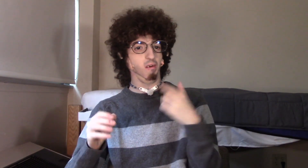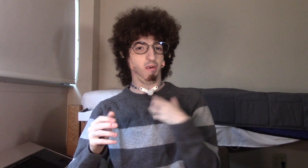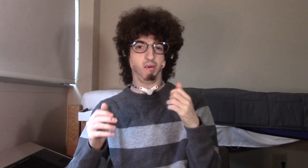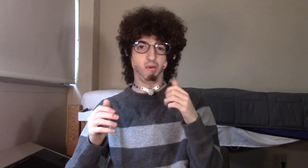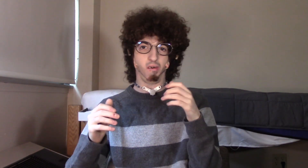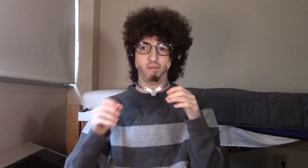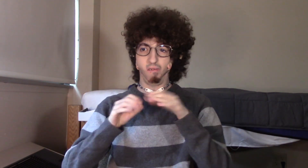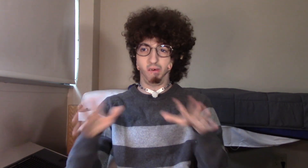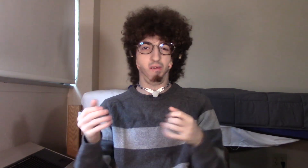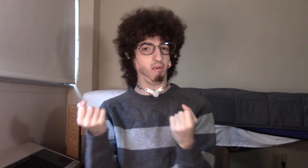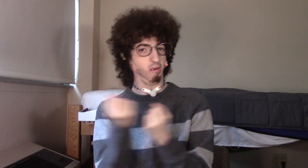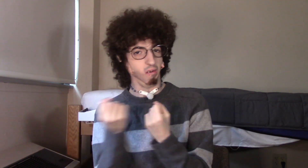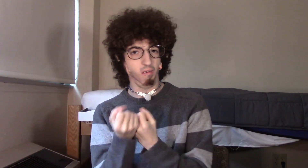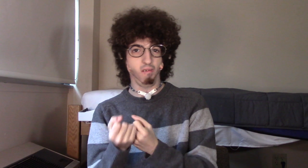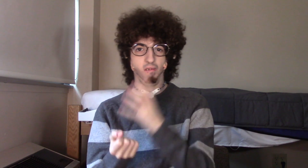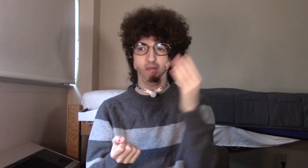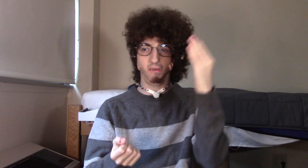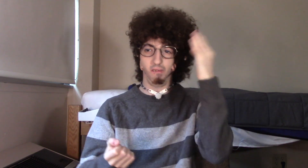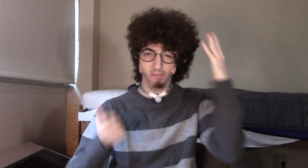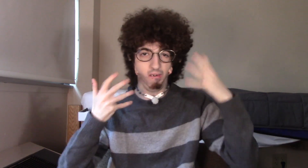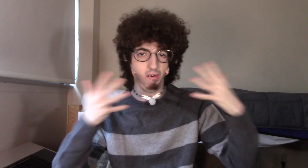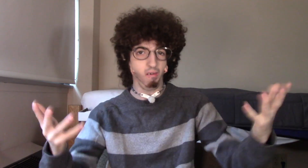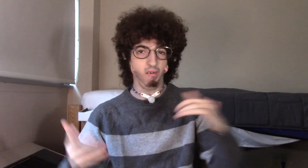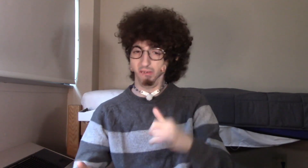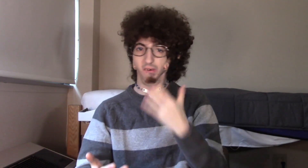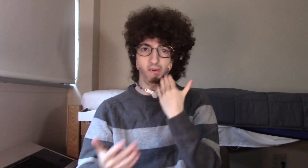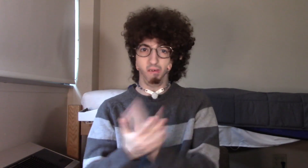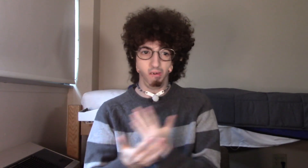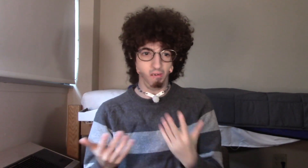I spread advocacy and awareness and that was good!